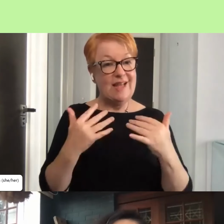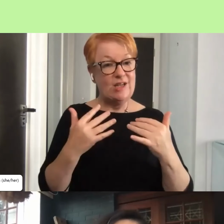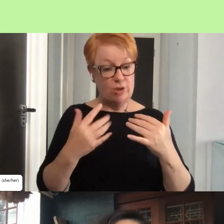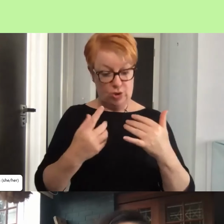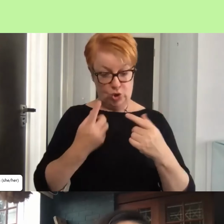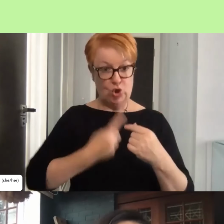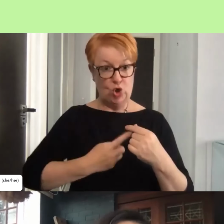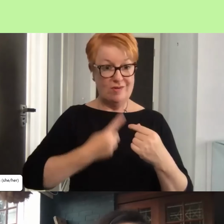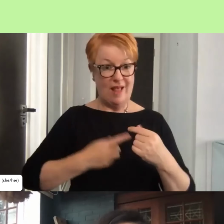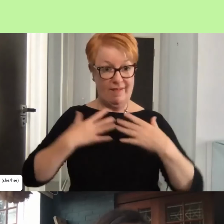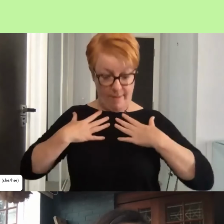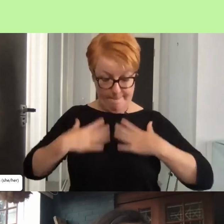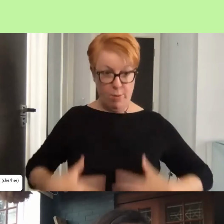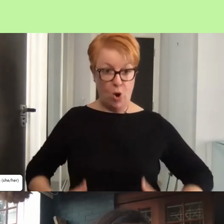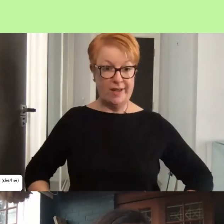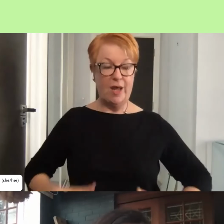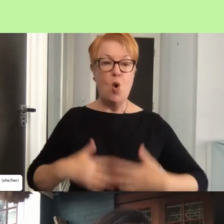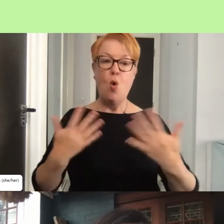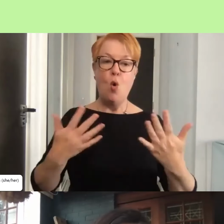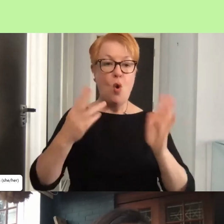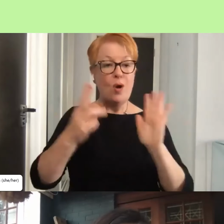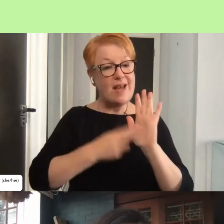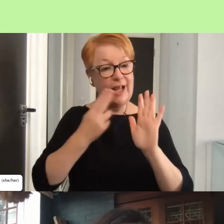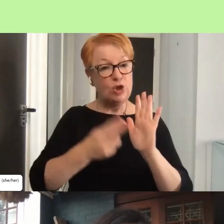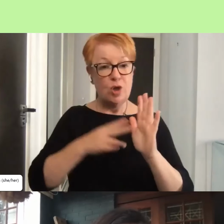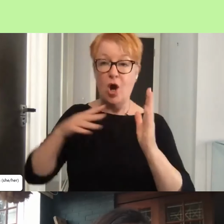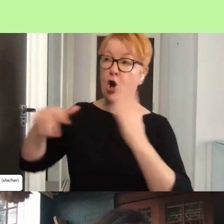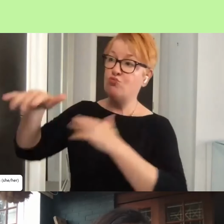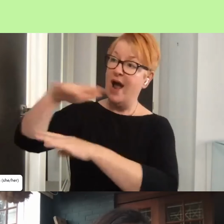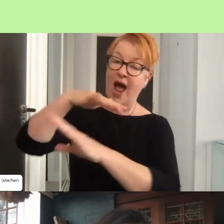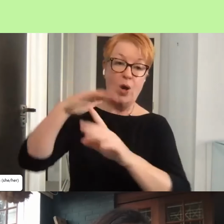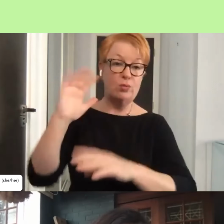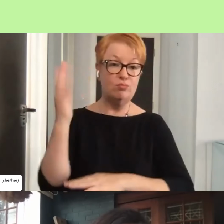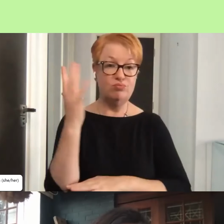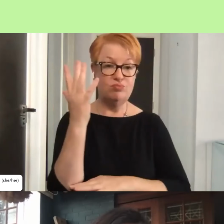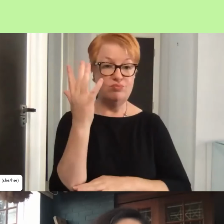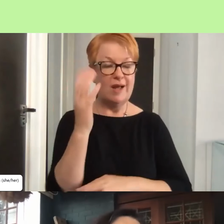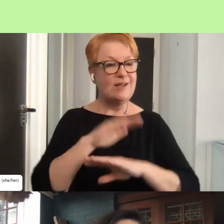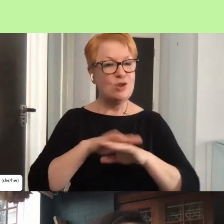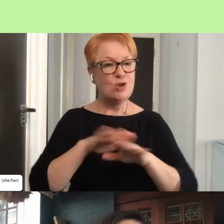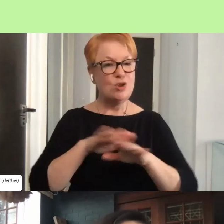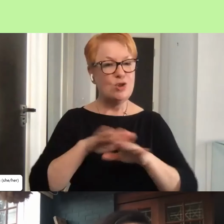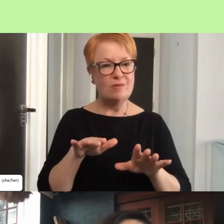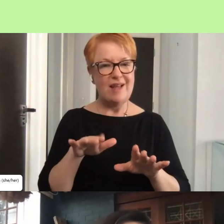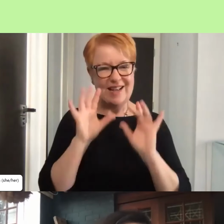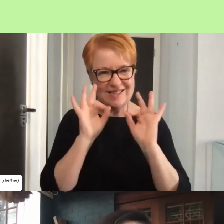So that's another strategy that's not like spot on facing exactly what you're doing